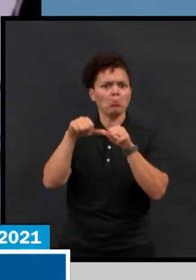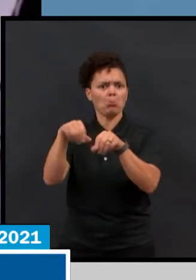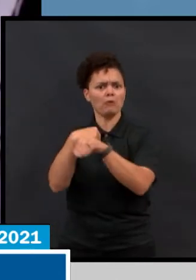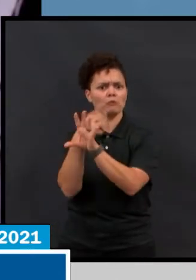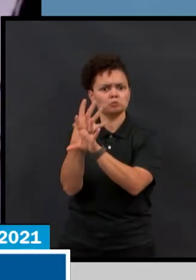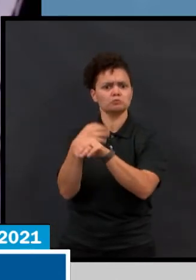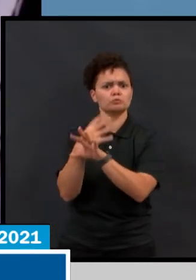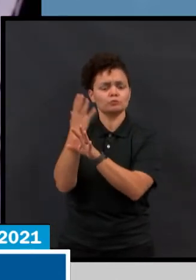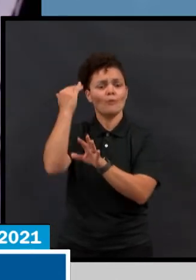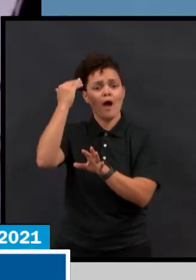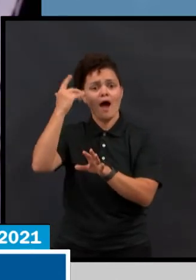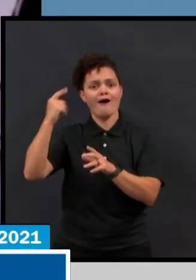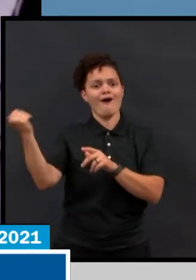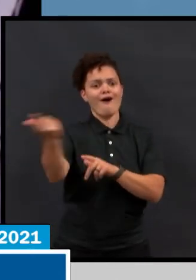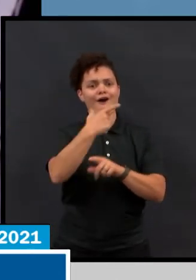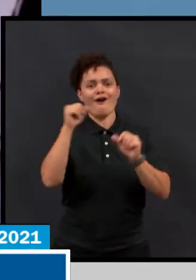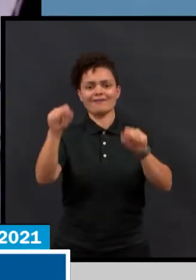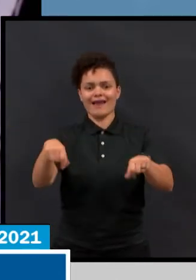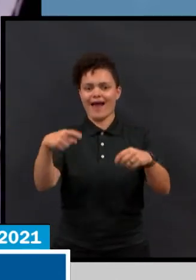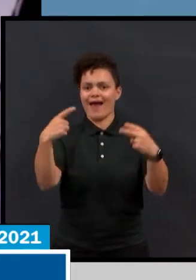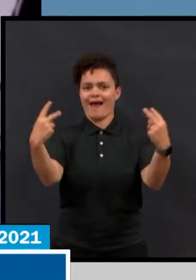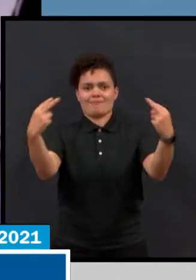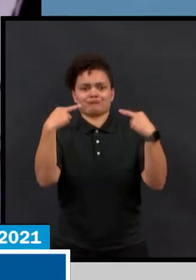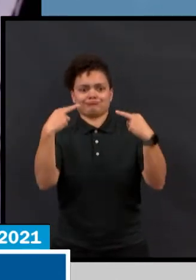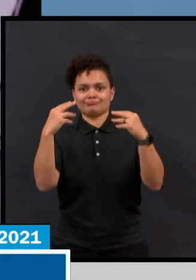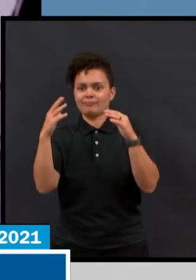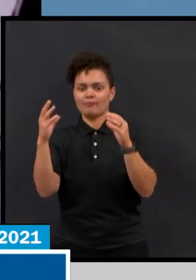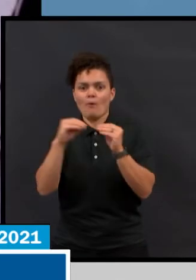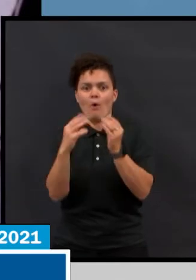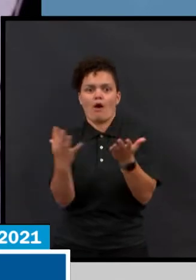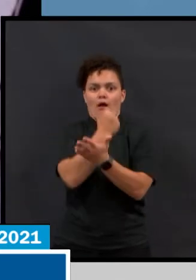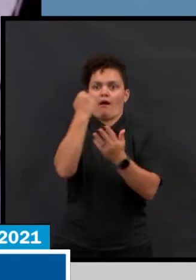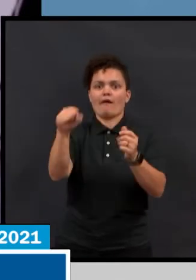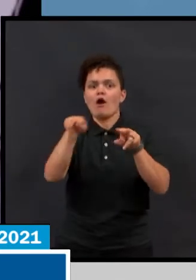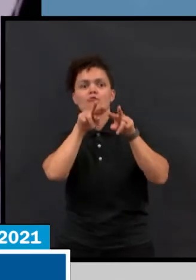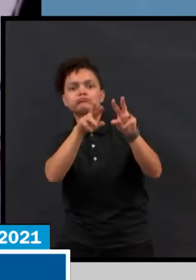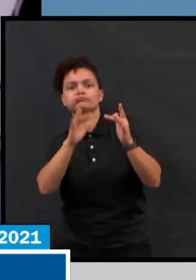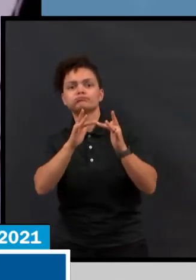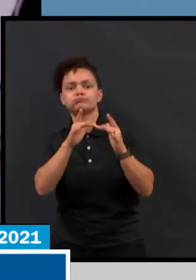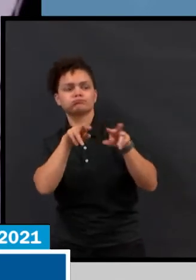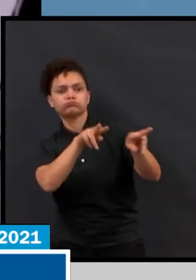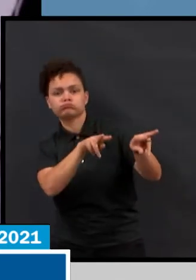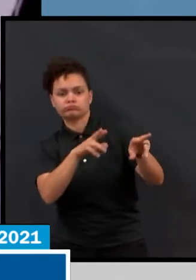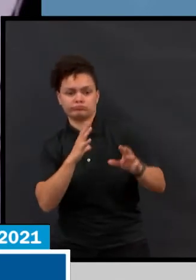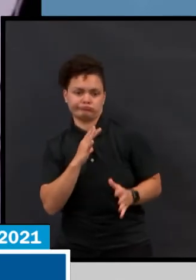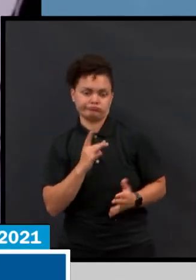of access that they've given other constituents so even if things were hunky-dory we would still be